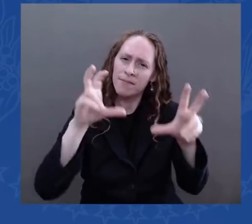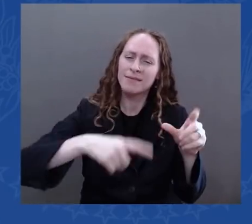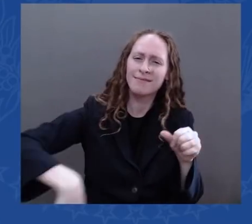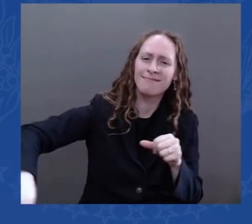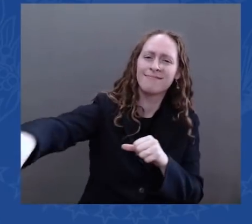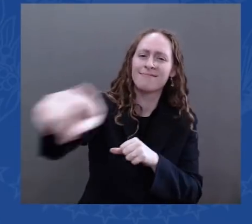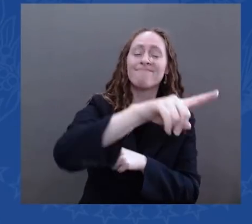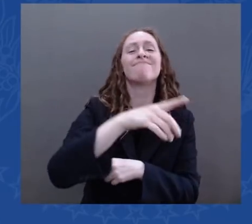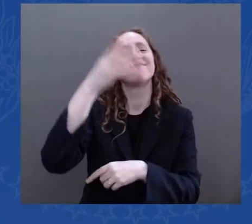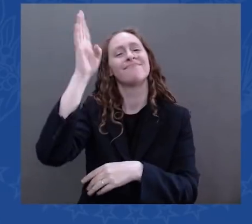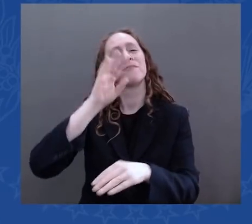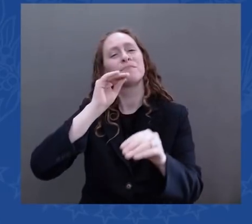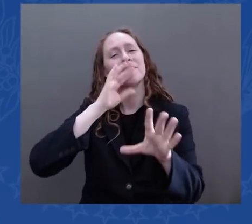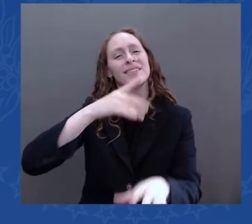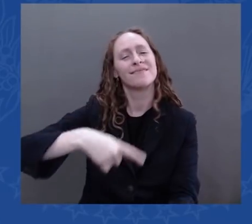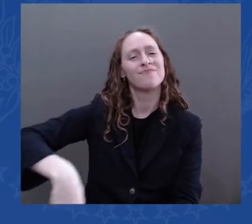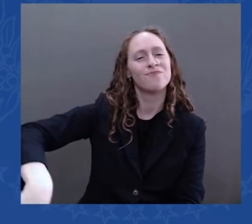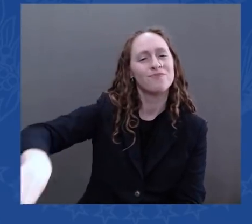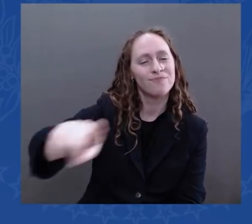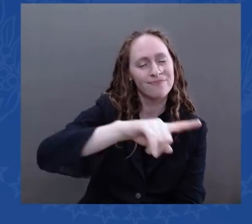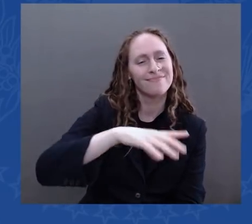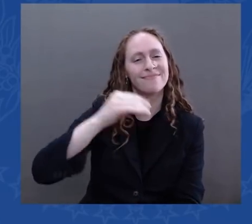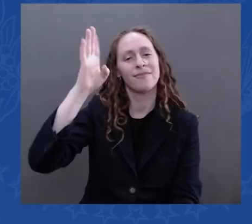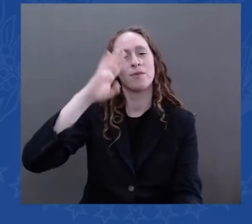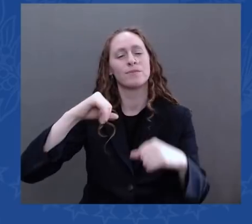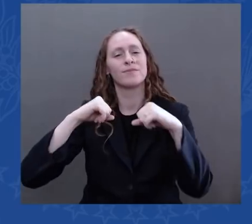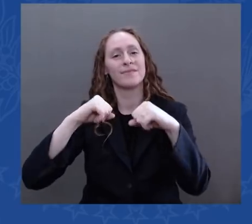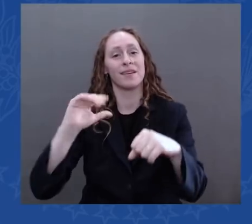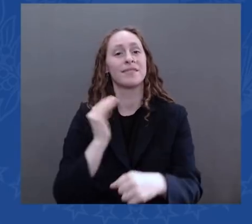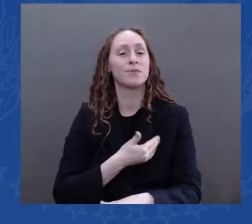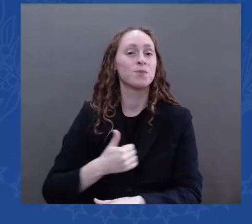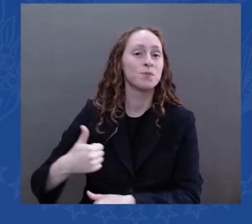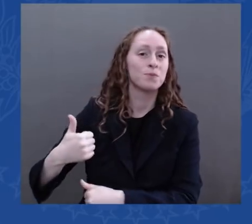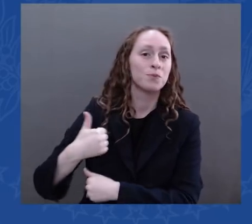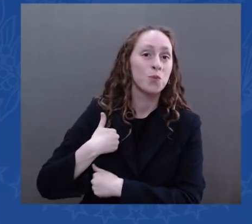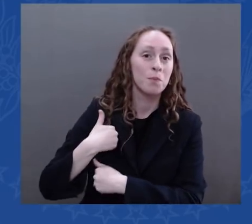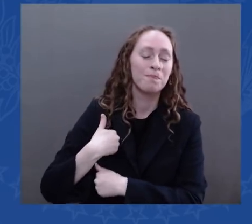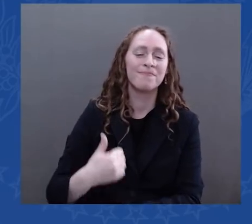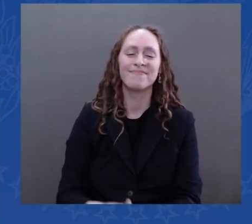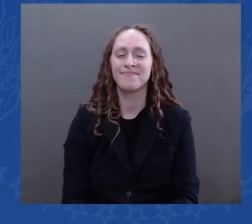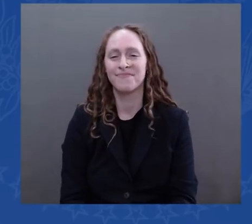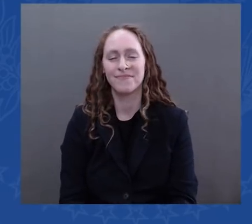The President: Let me -- Kelly O'Donnell, NBC. The Press: Thank you, Mr. President.